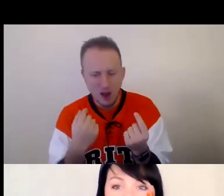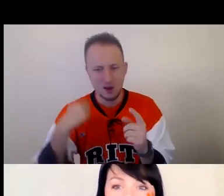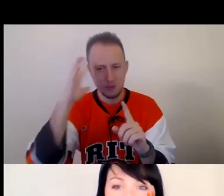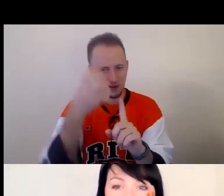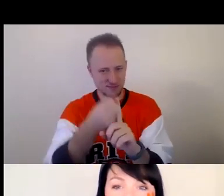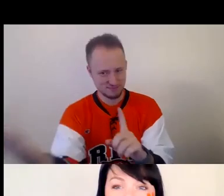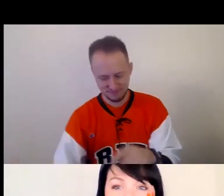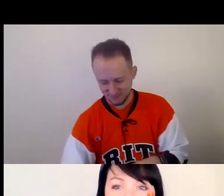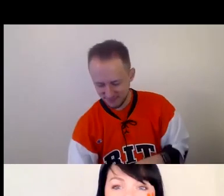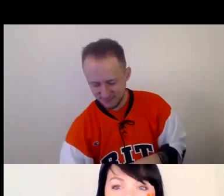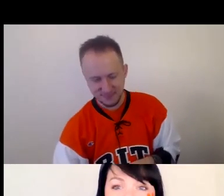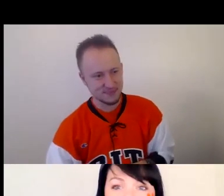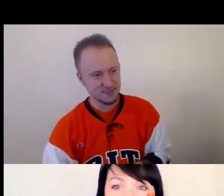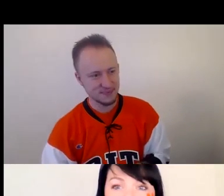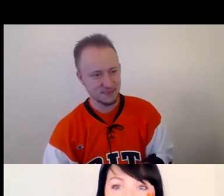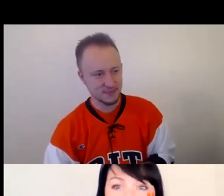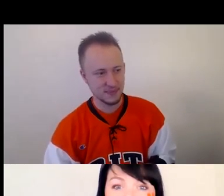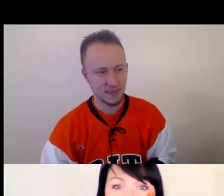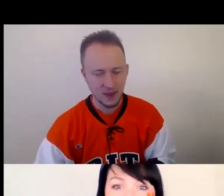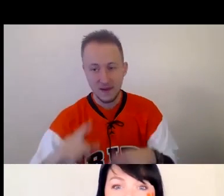let me show you.